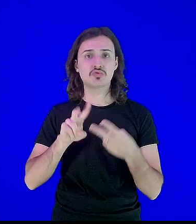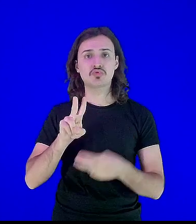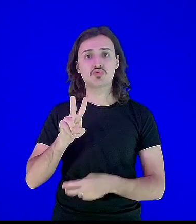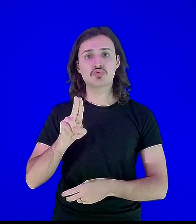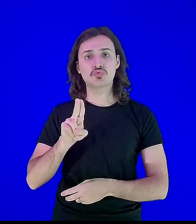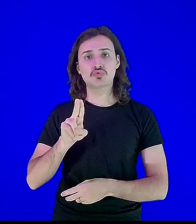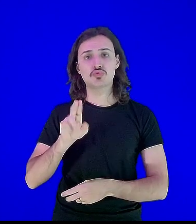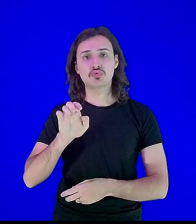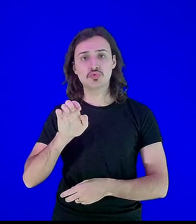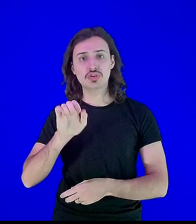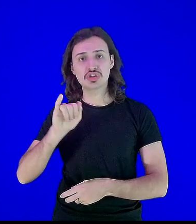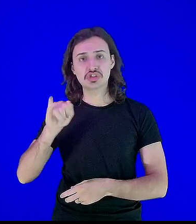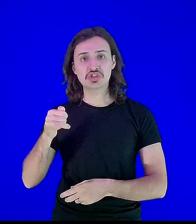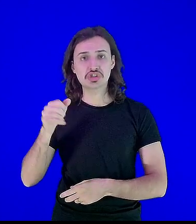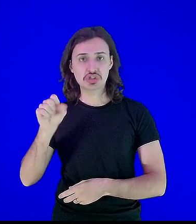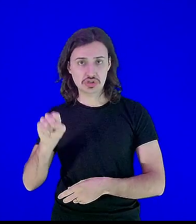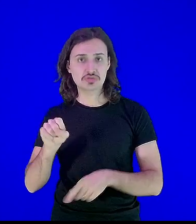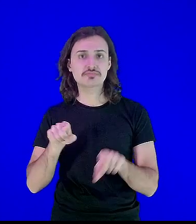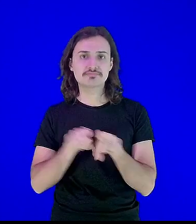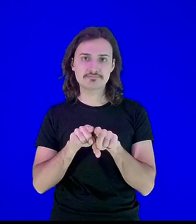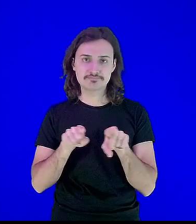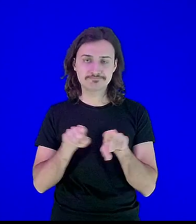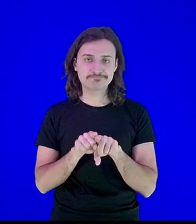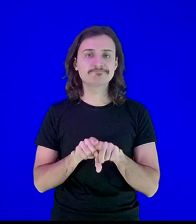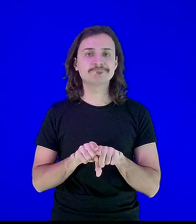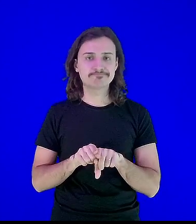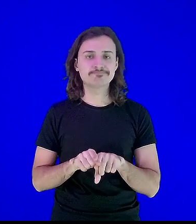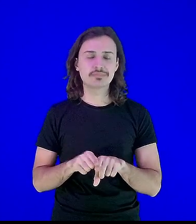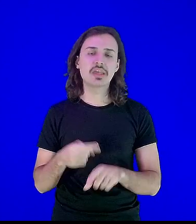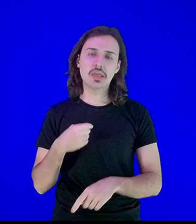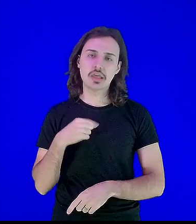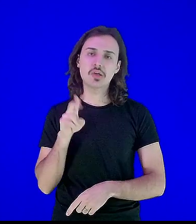since I am using Vue.Js, I'm also using Vuetify